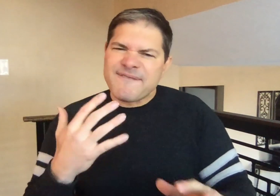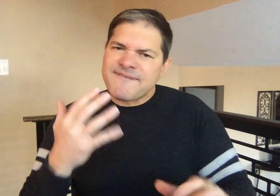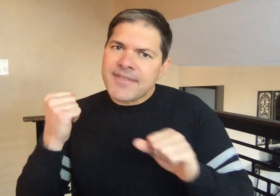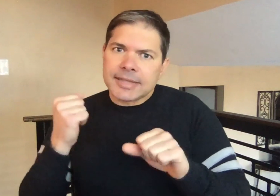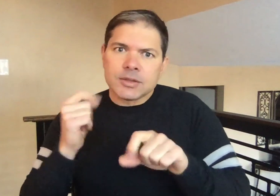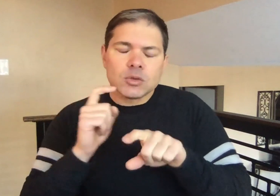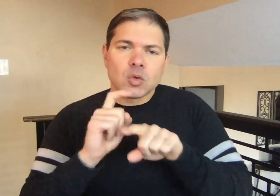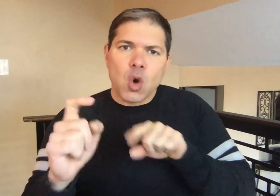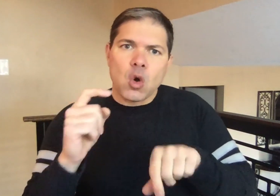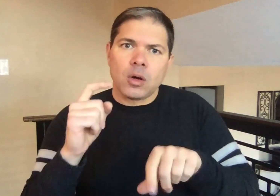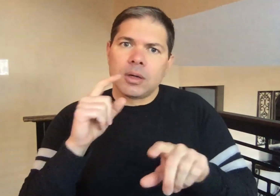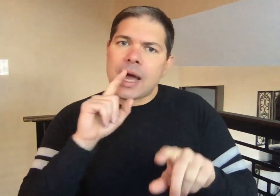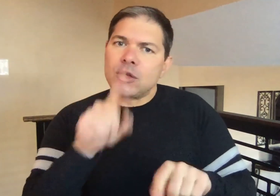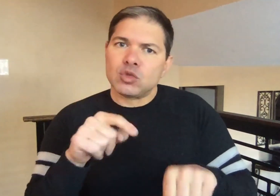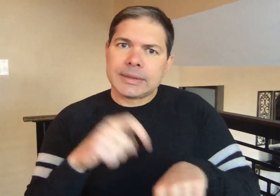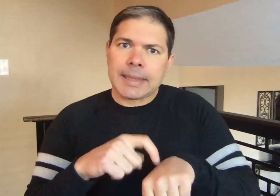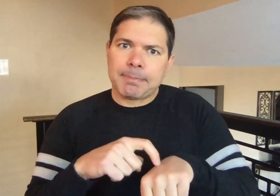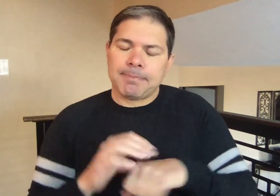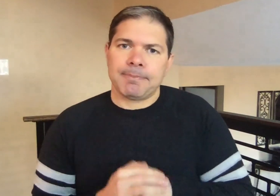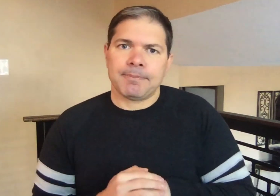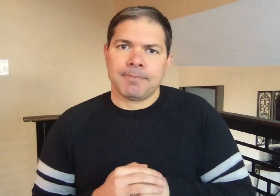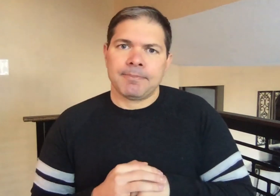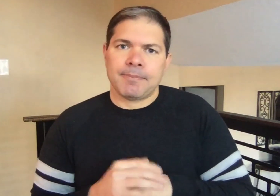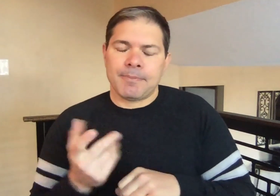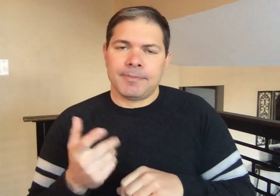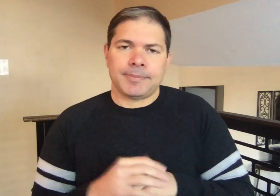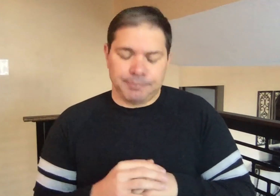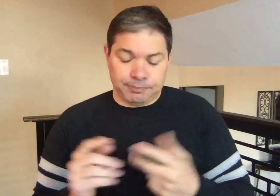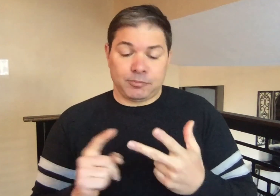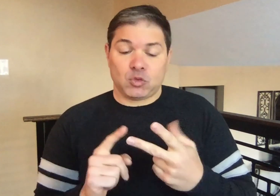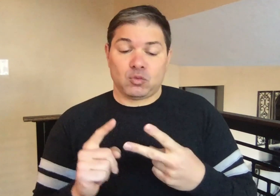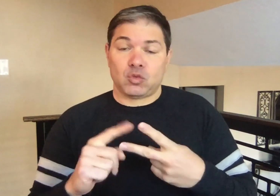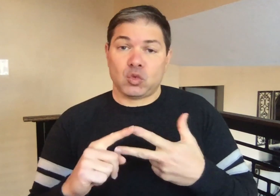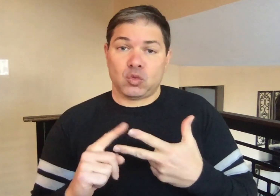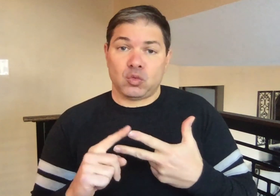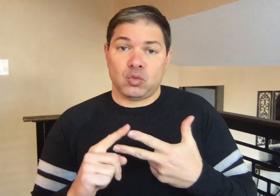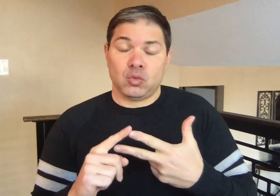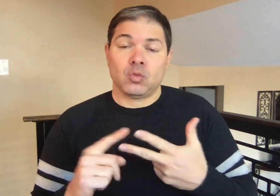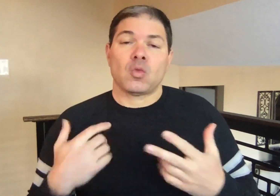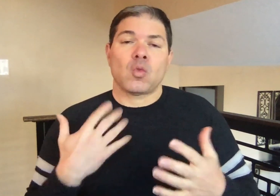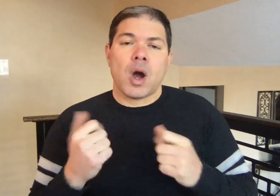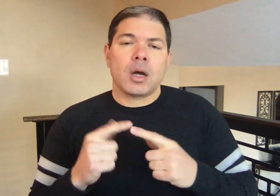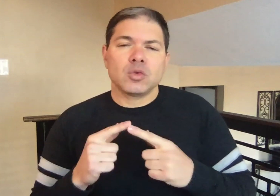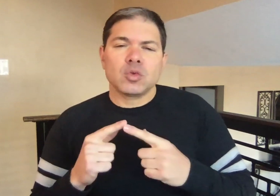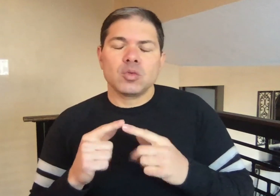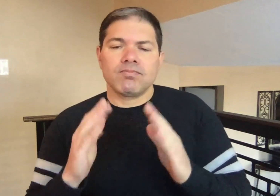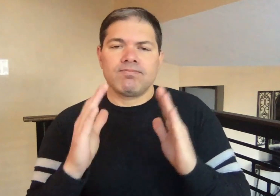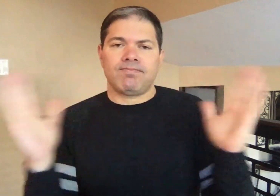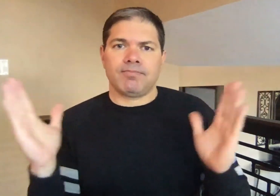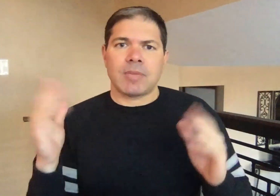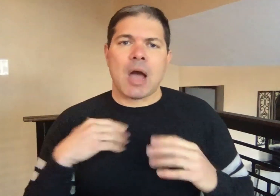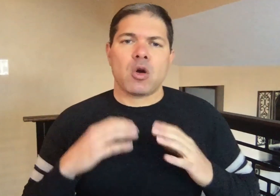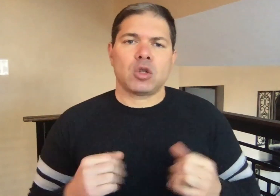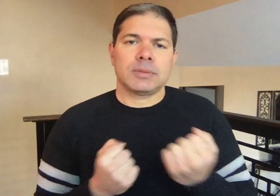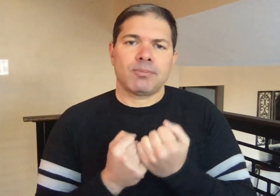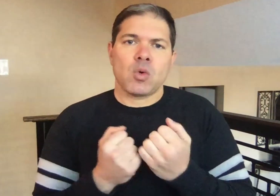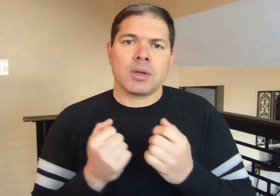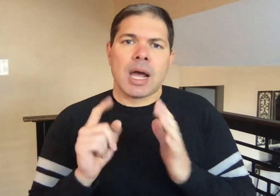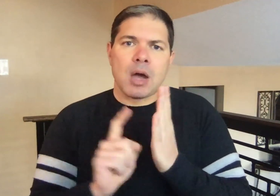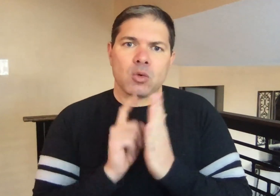First, We are committed to fast call answer times Second, We will be extending our customer support hours,